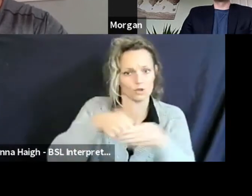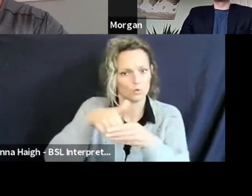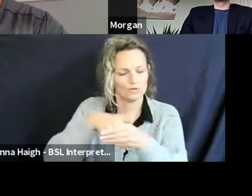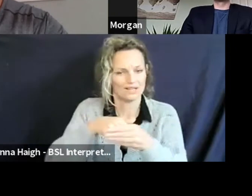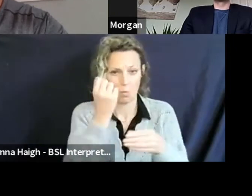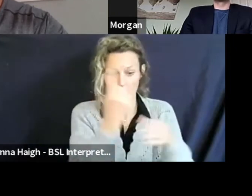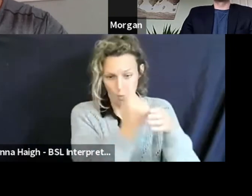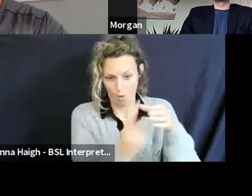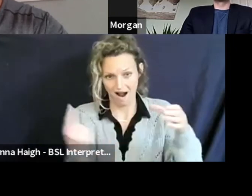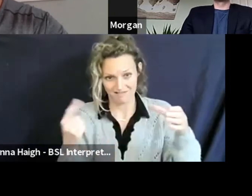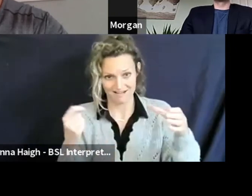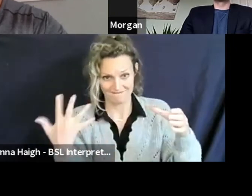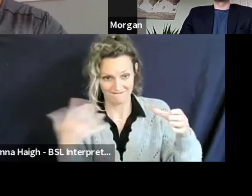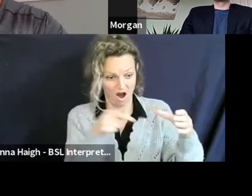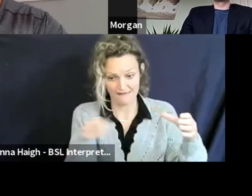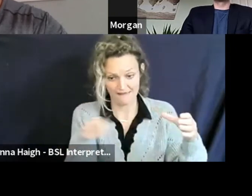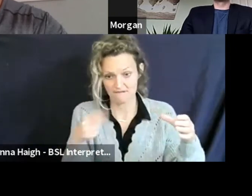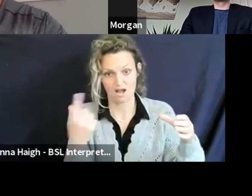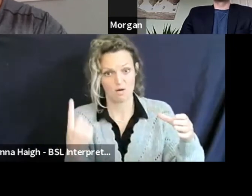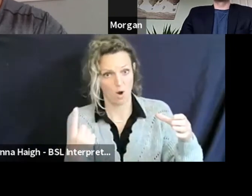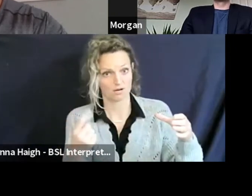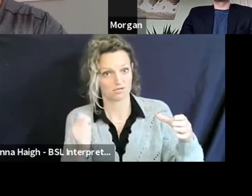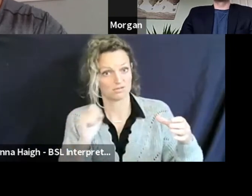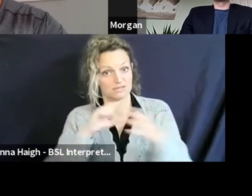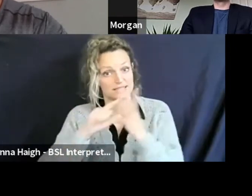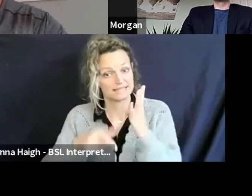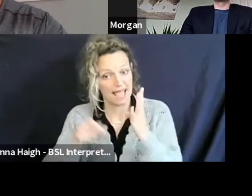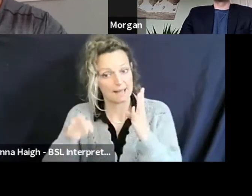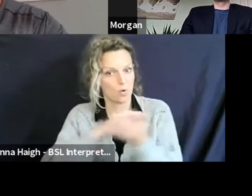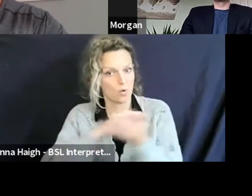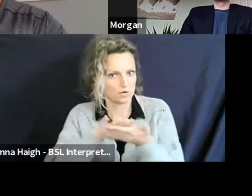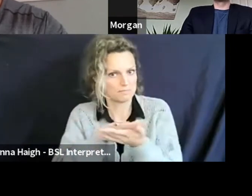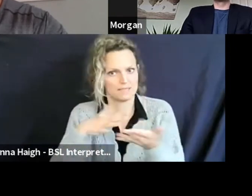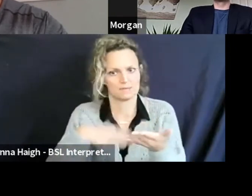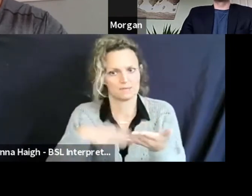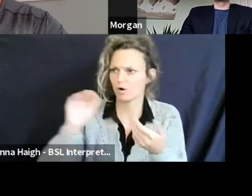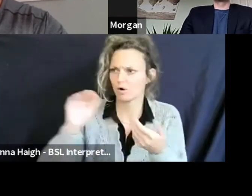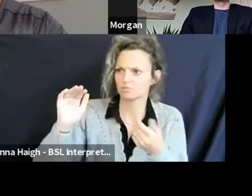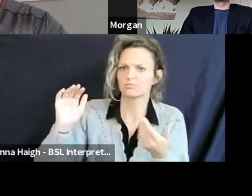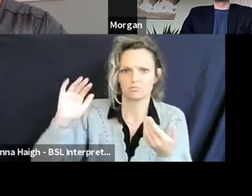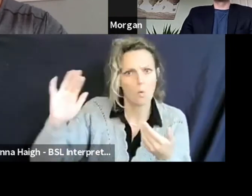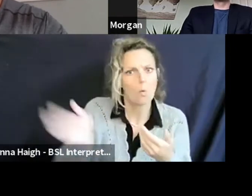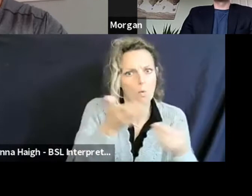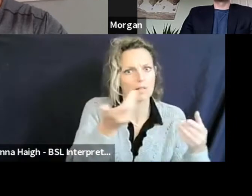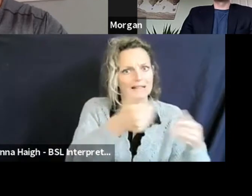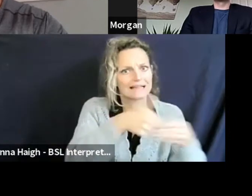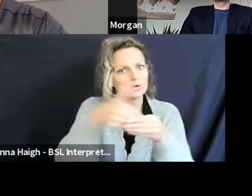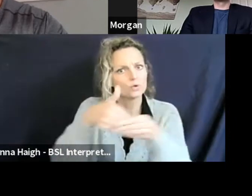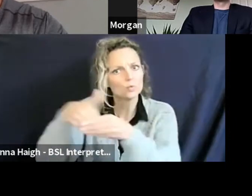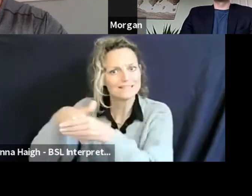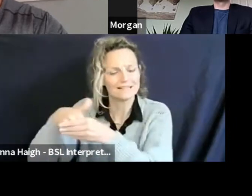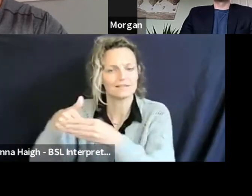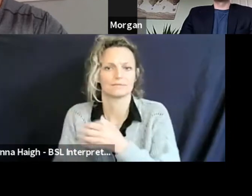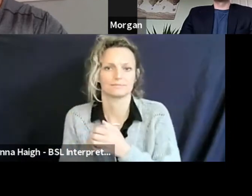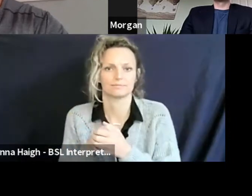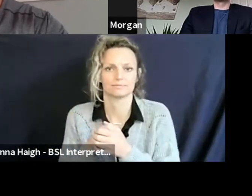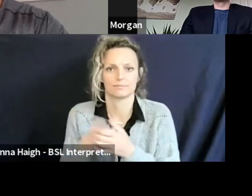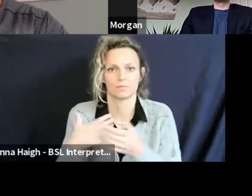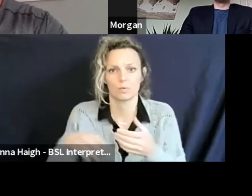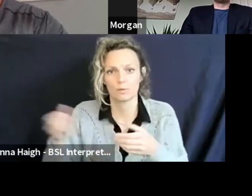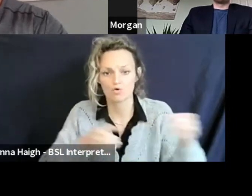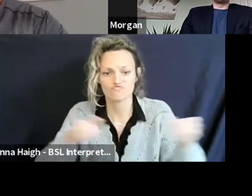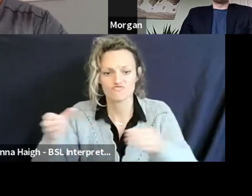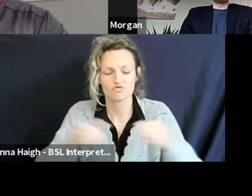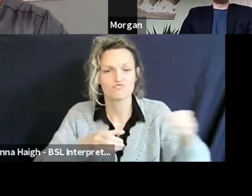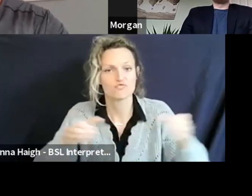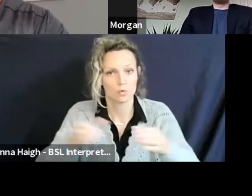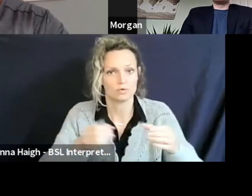So we want to recruit in disabled people into our organisation.